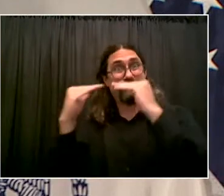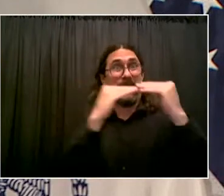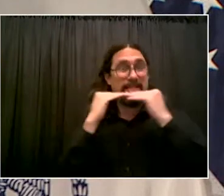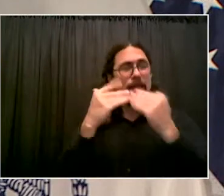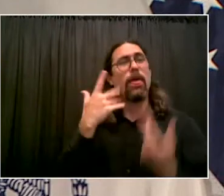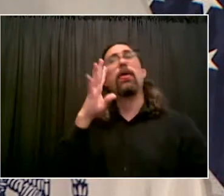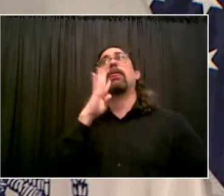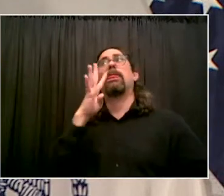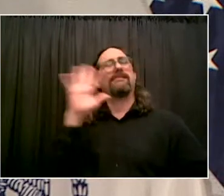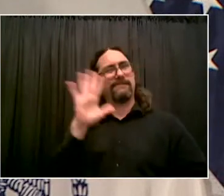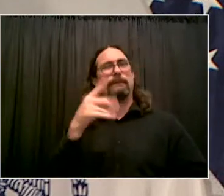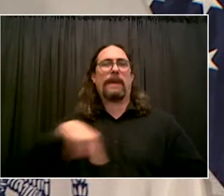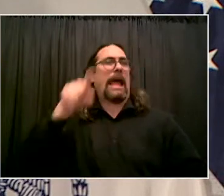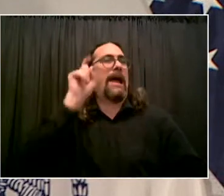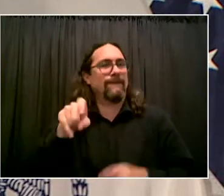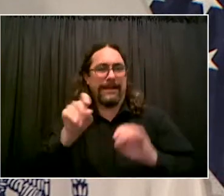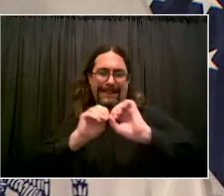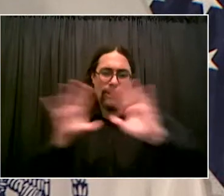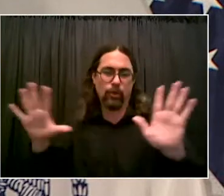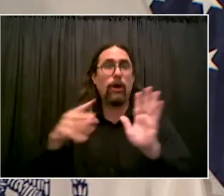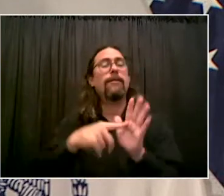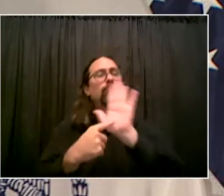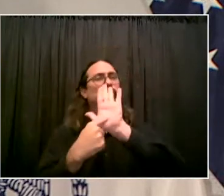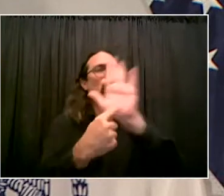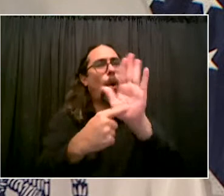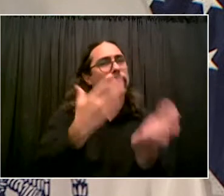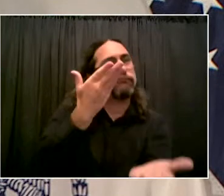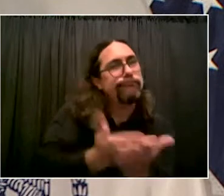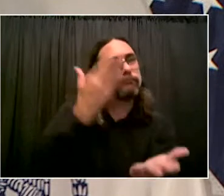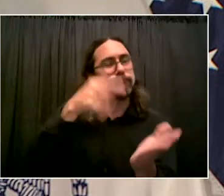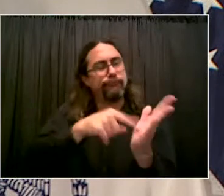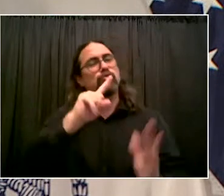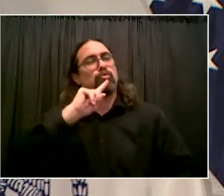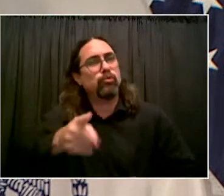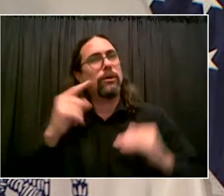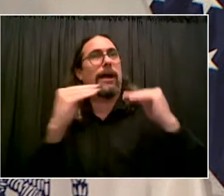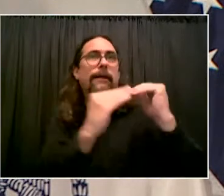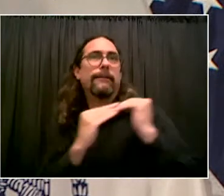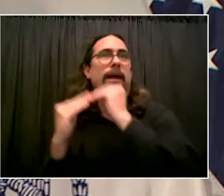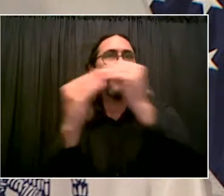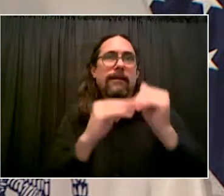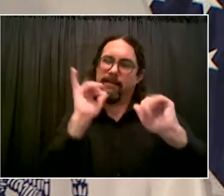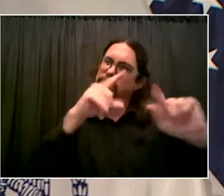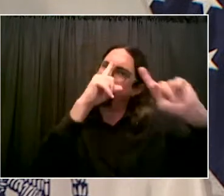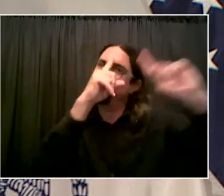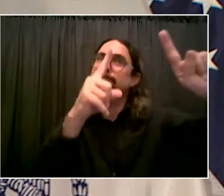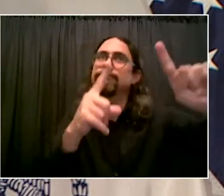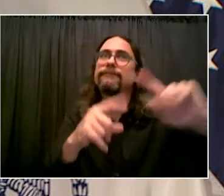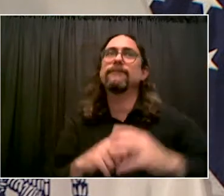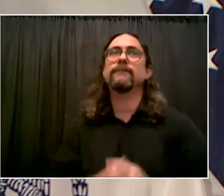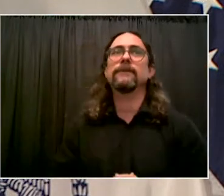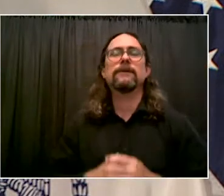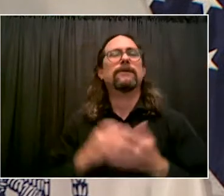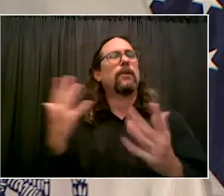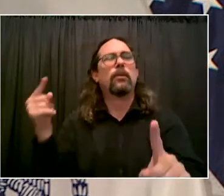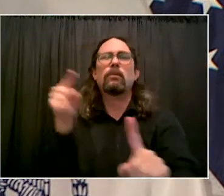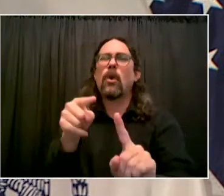YOU THOE SCFATS.